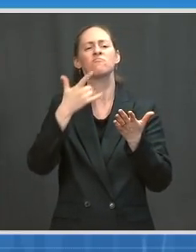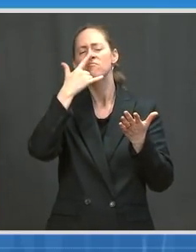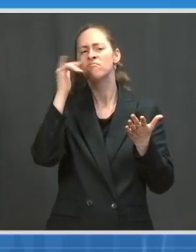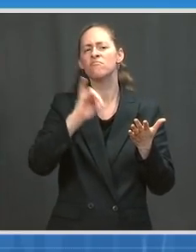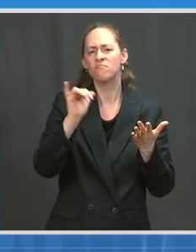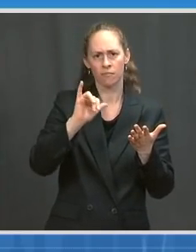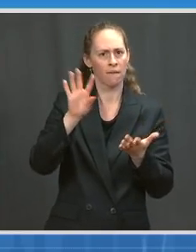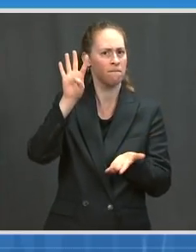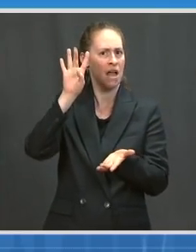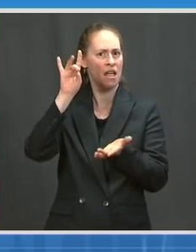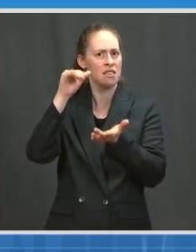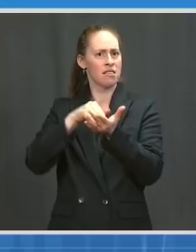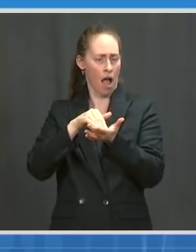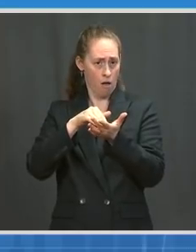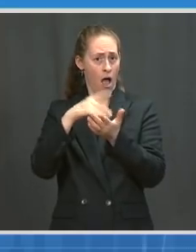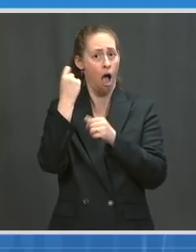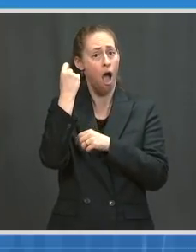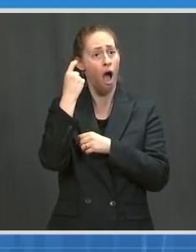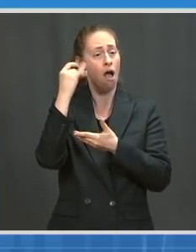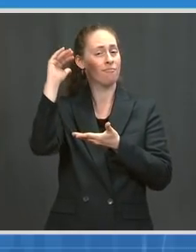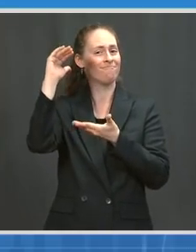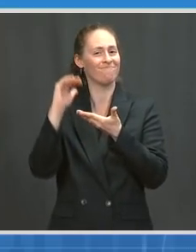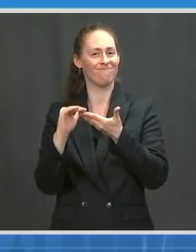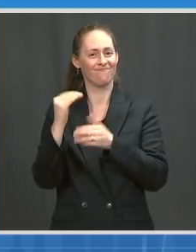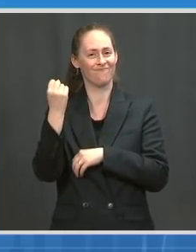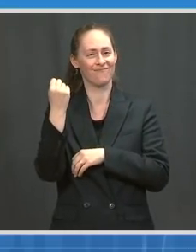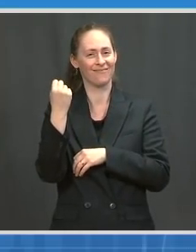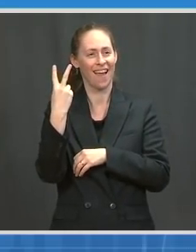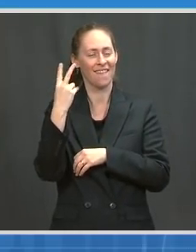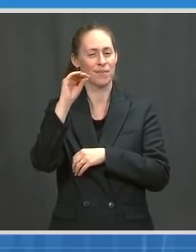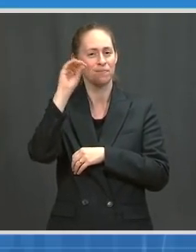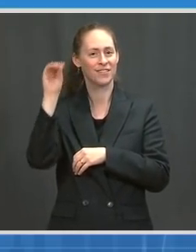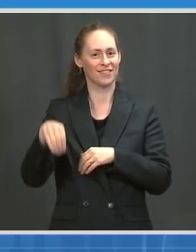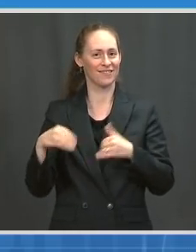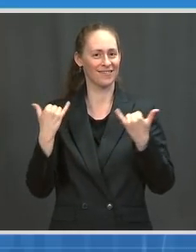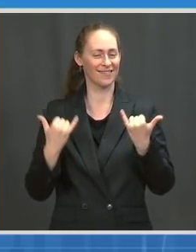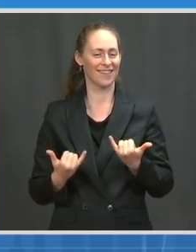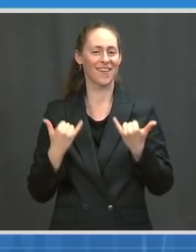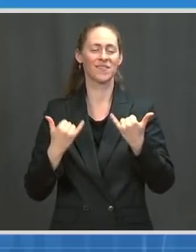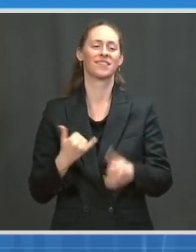from the prior seven-day average. And every day with the daily cases continuing to fall,